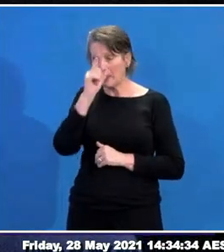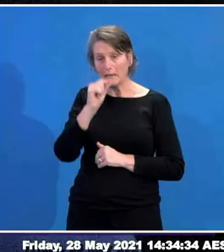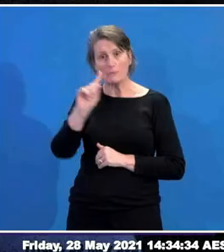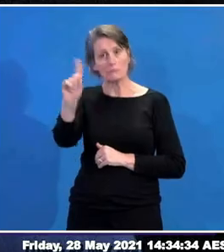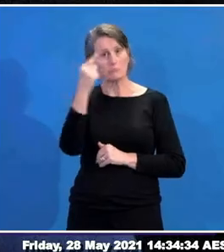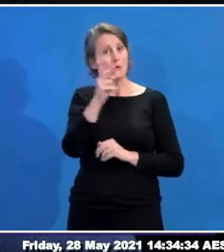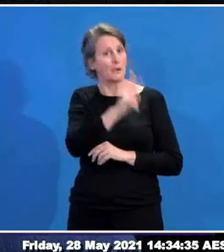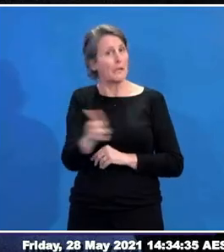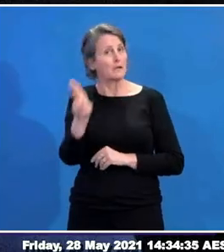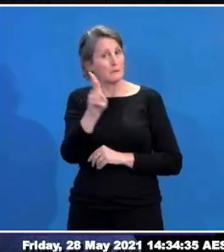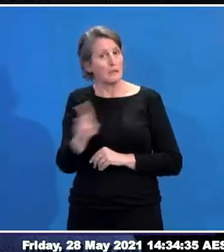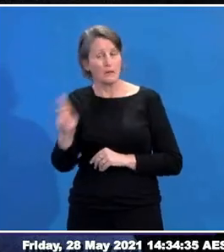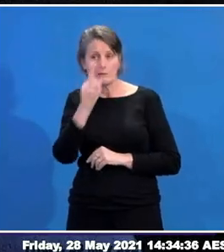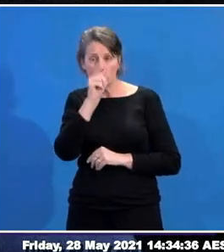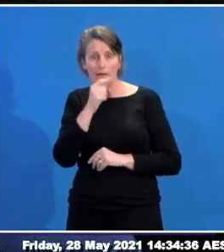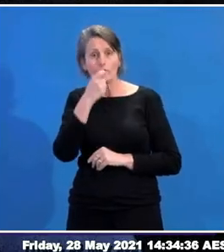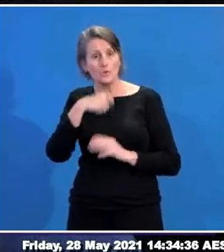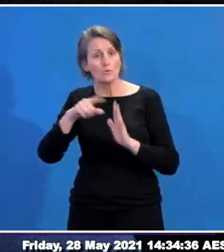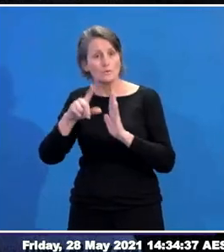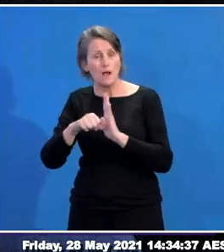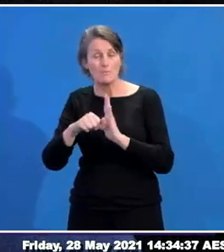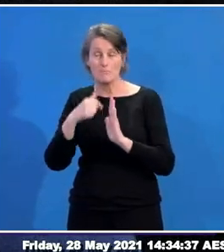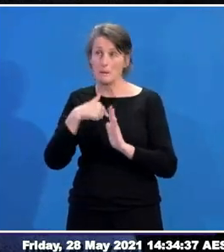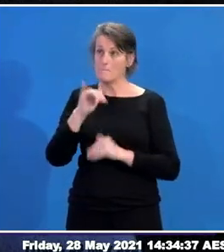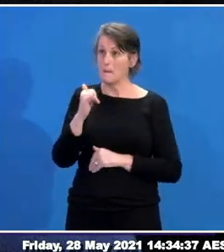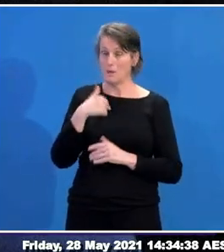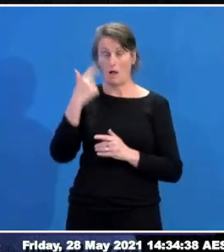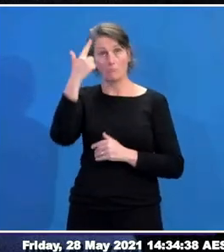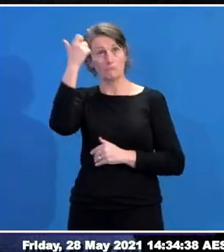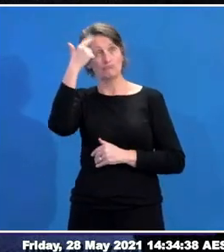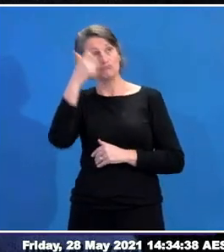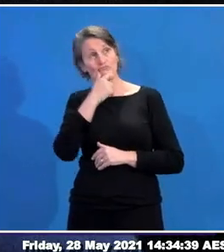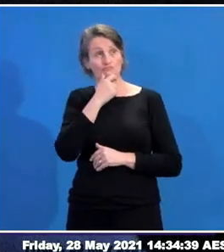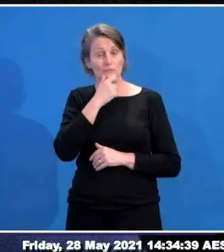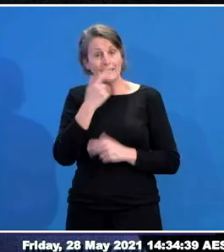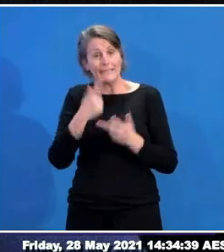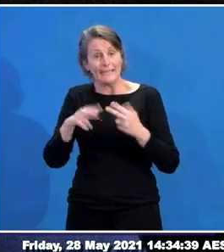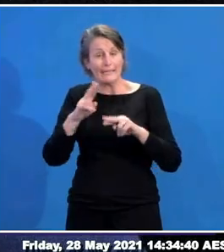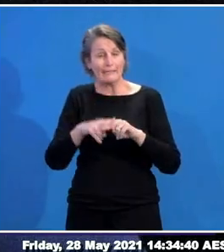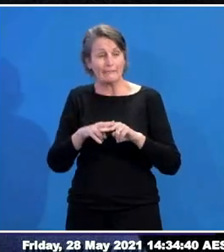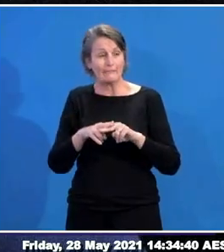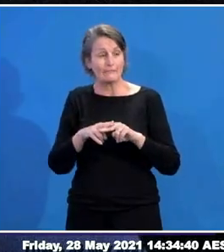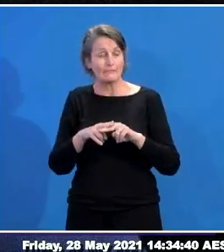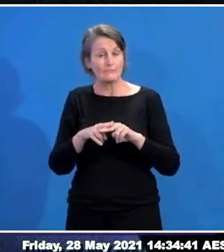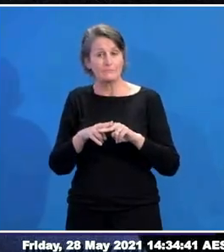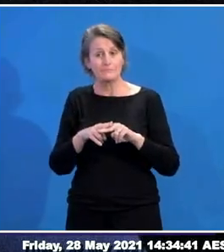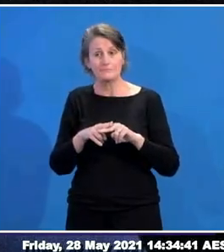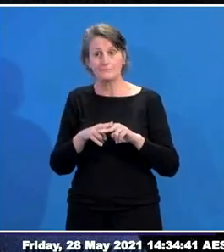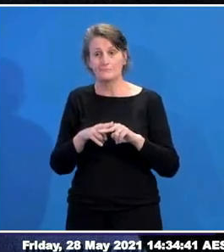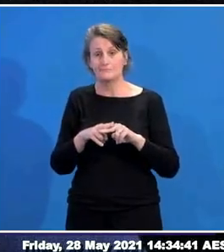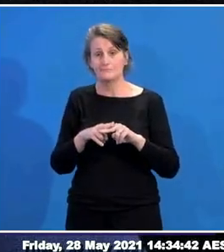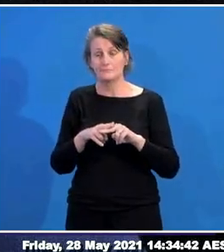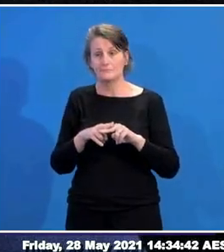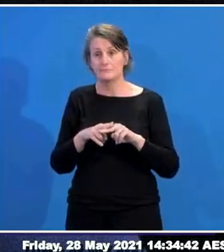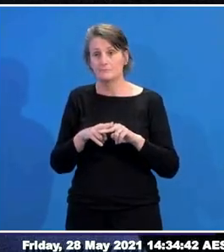There might be, and I'm speaking hypothetically here, if we had experience